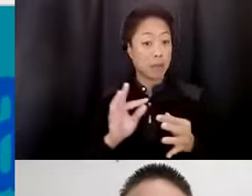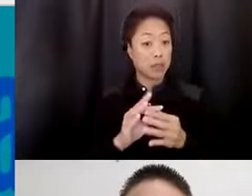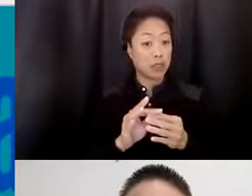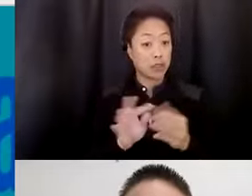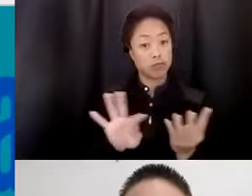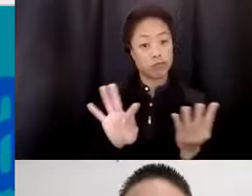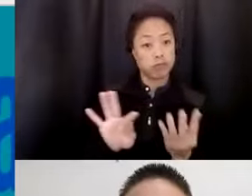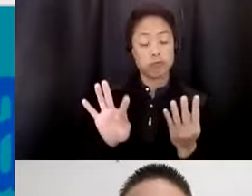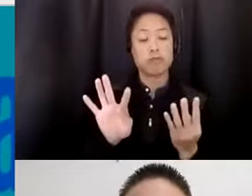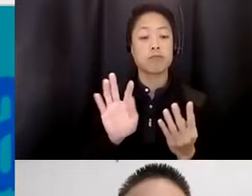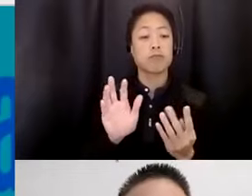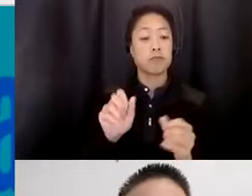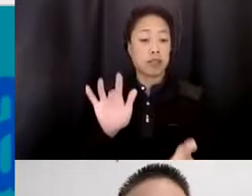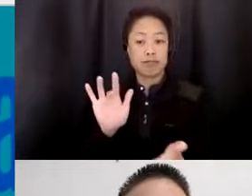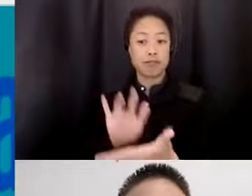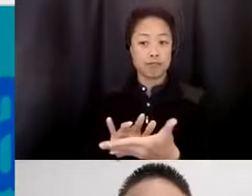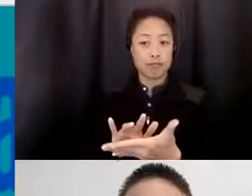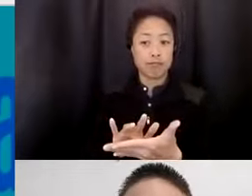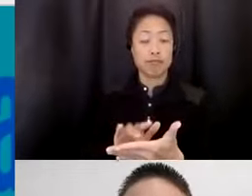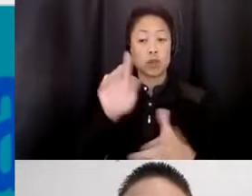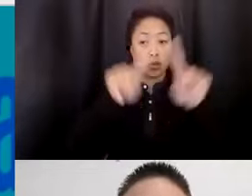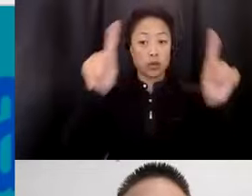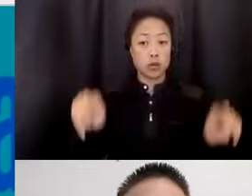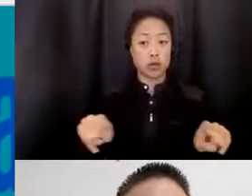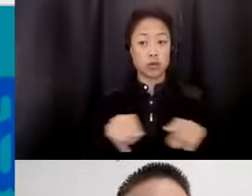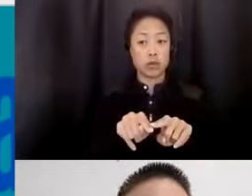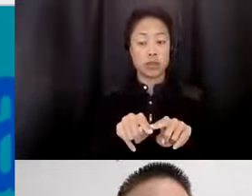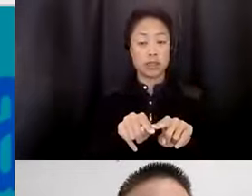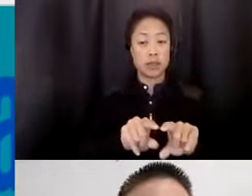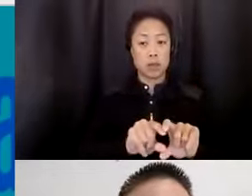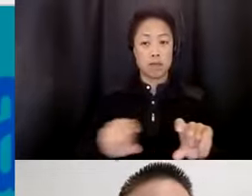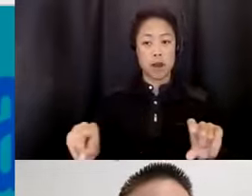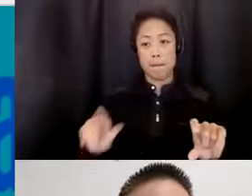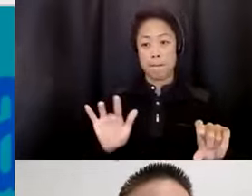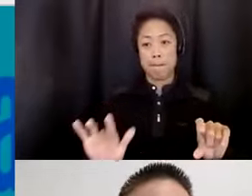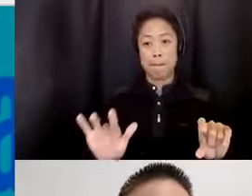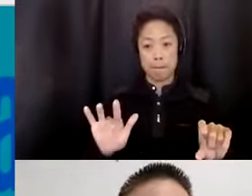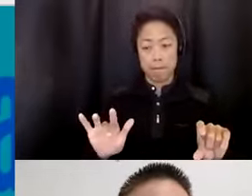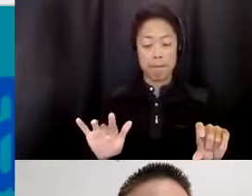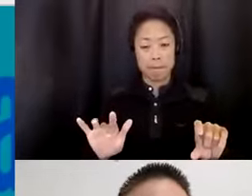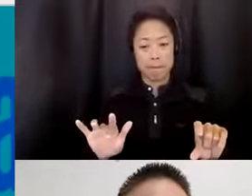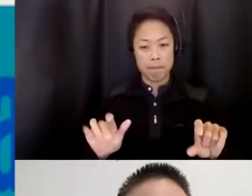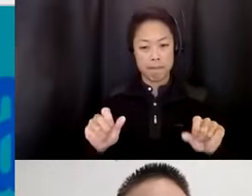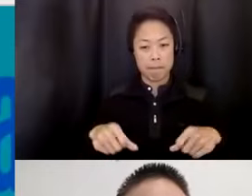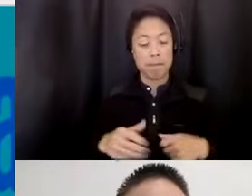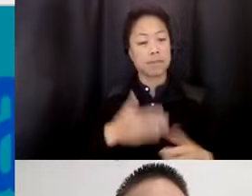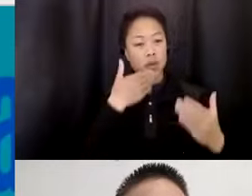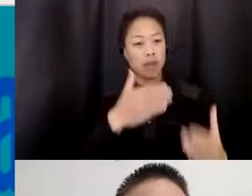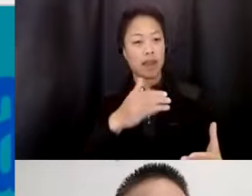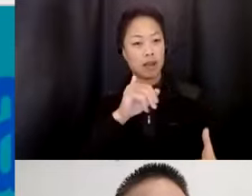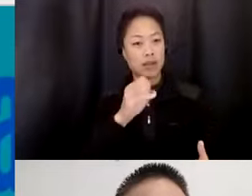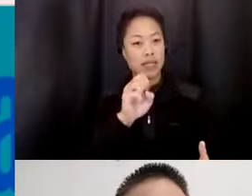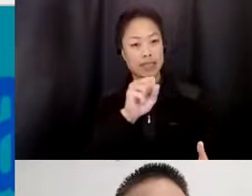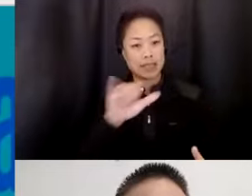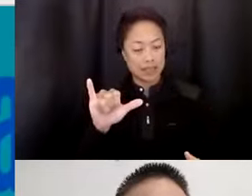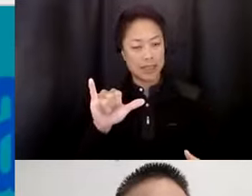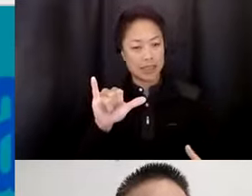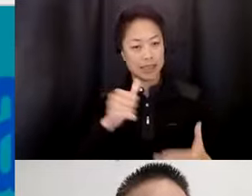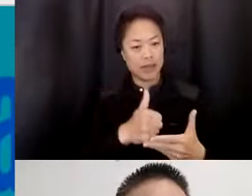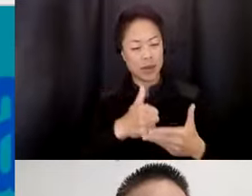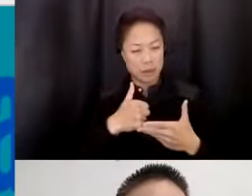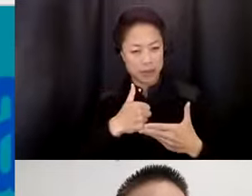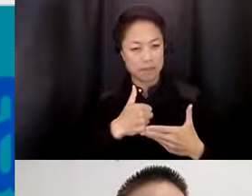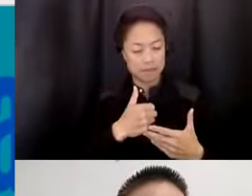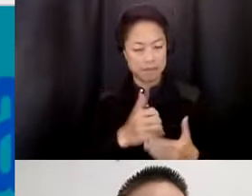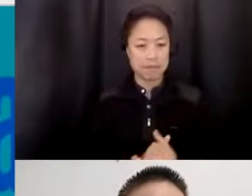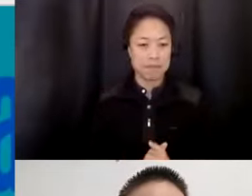turn them on at the bottom of your Zoom screen. Thank you Jessy Zapanta for helping with that.